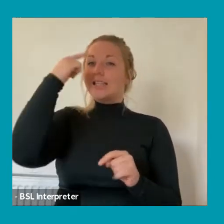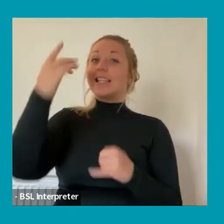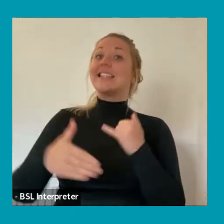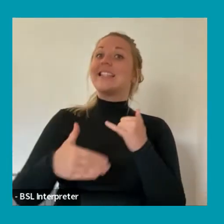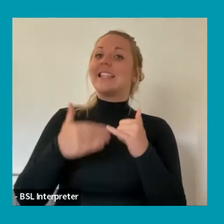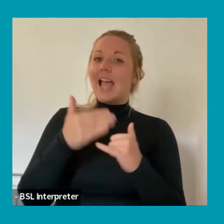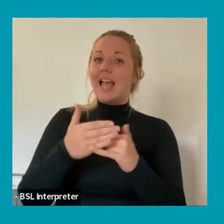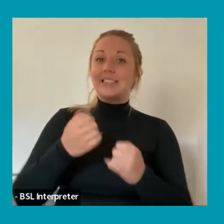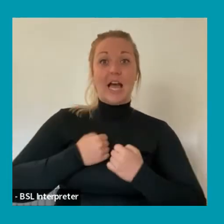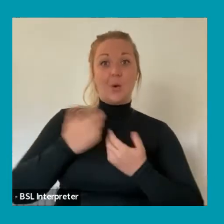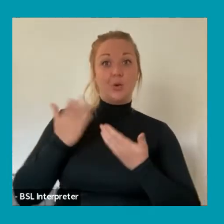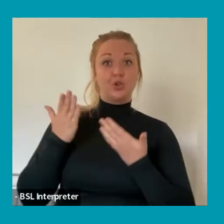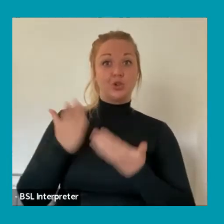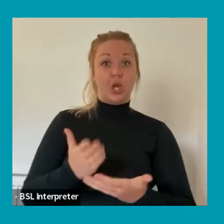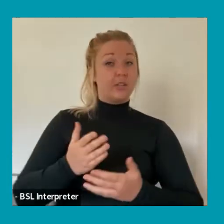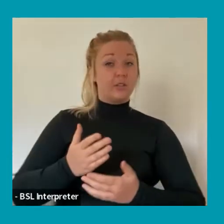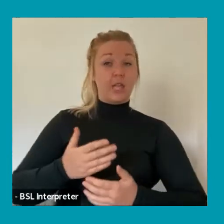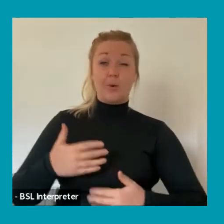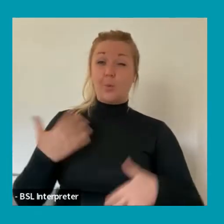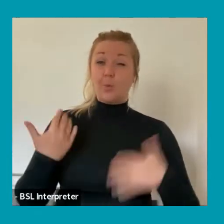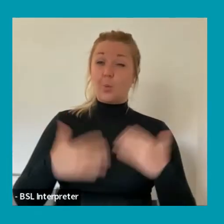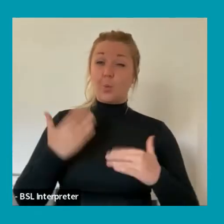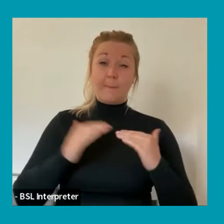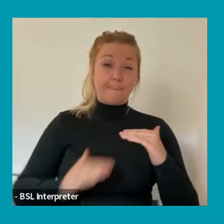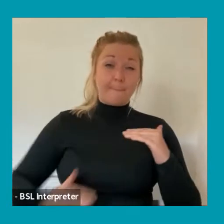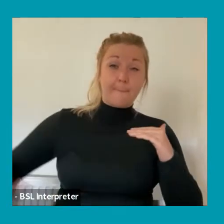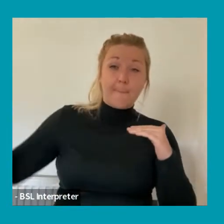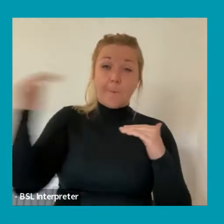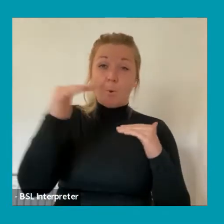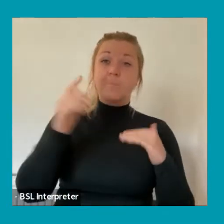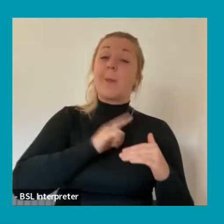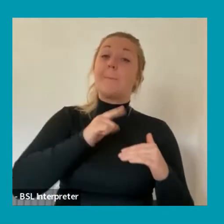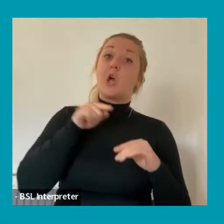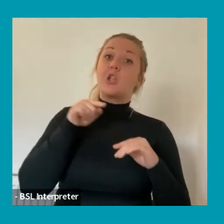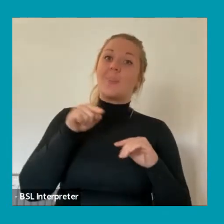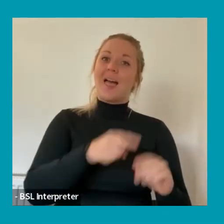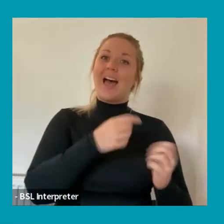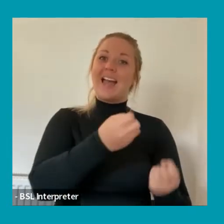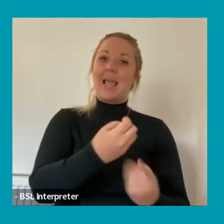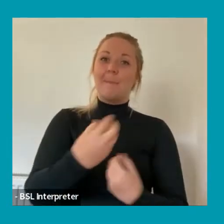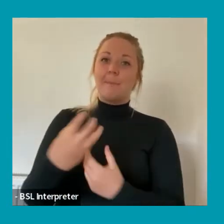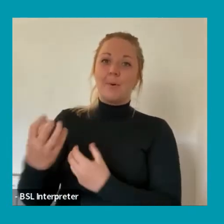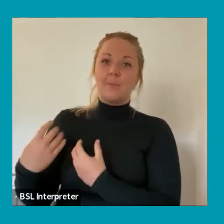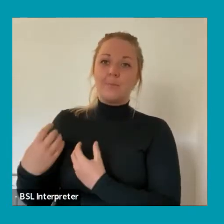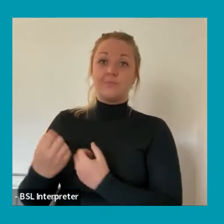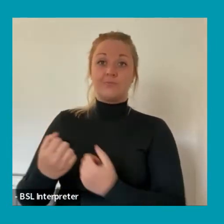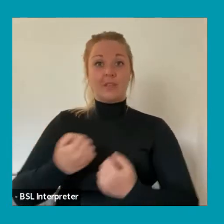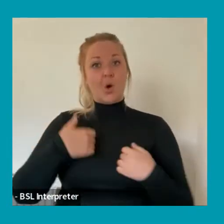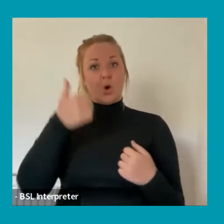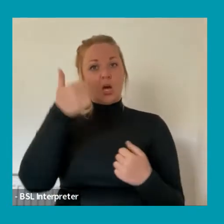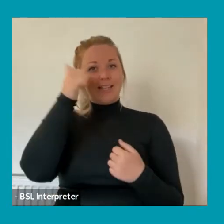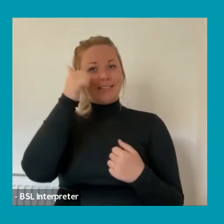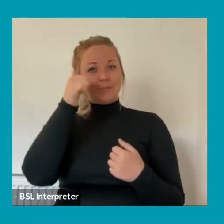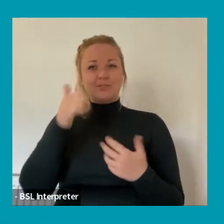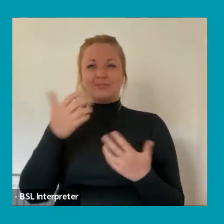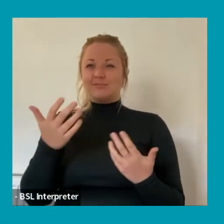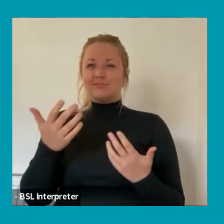as the result of all of that input, because a lot what of we were making assumptionses actually weren't borne out in practice.